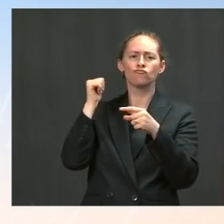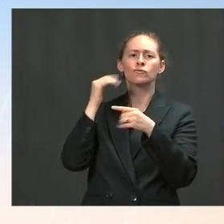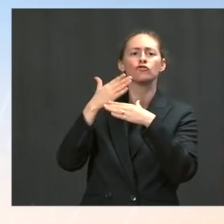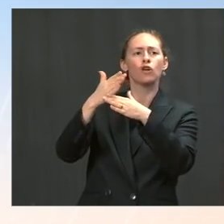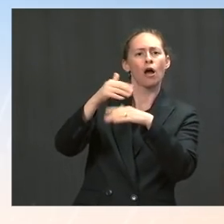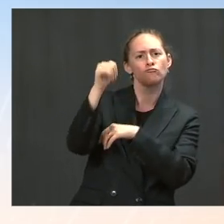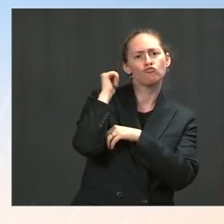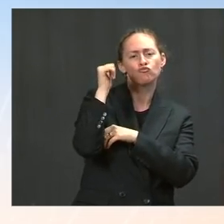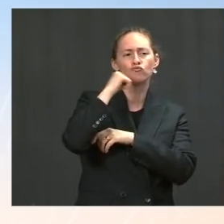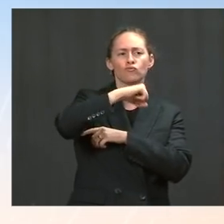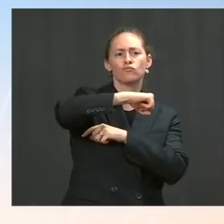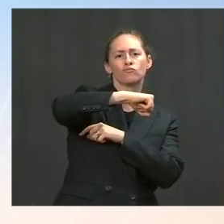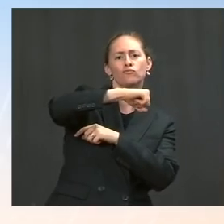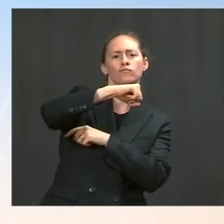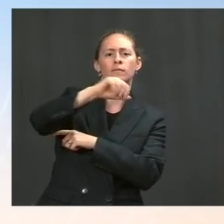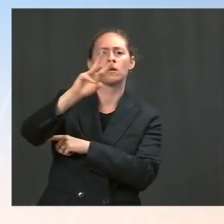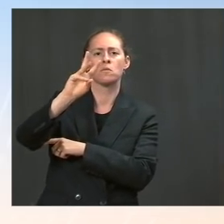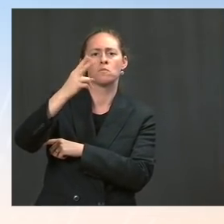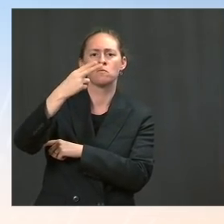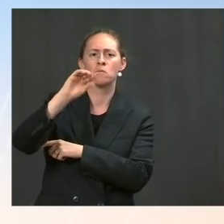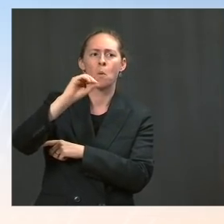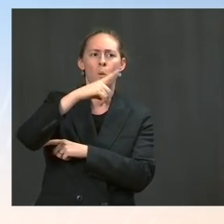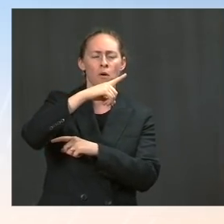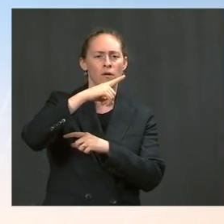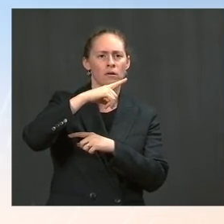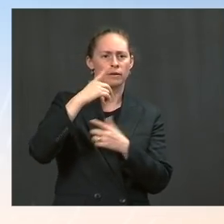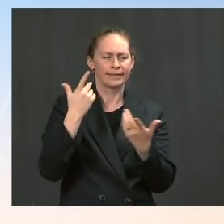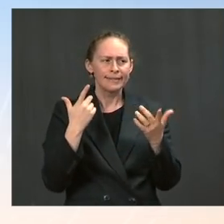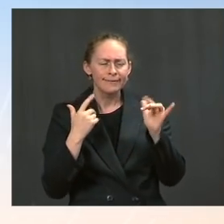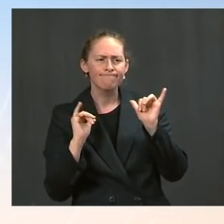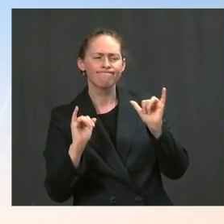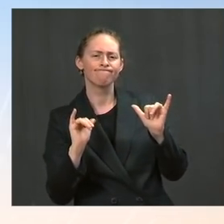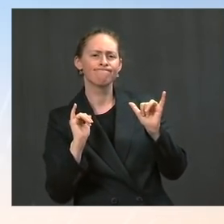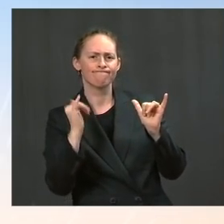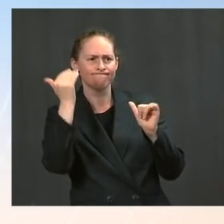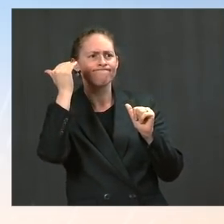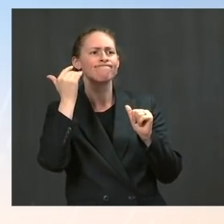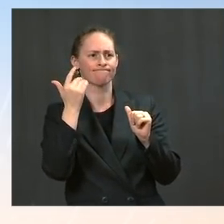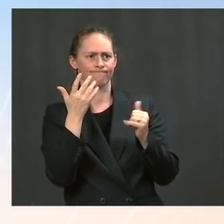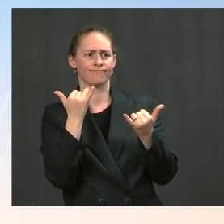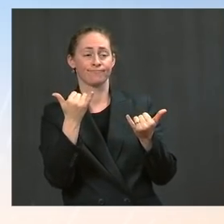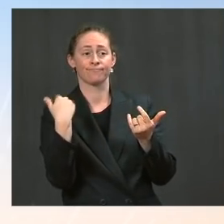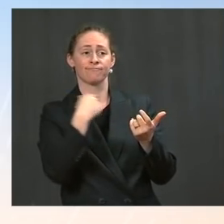As you know, we're -- are undergoing our own process here, our 90-day review here.